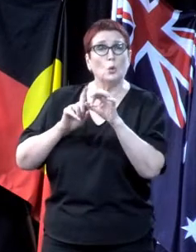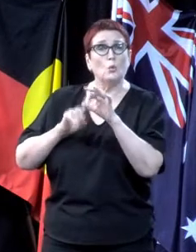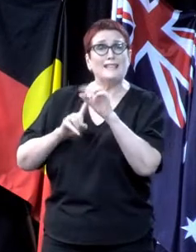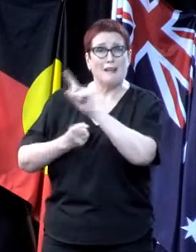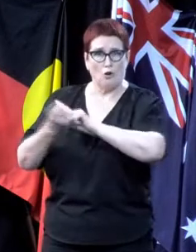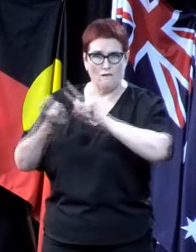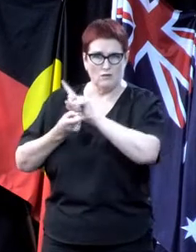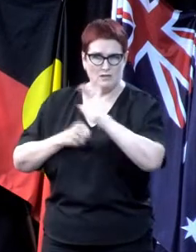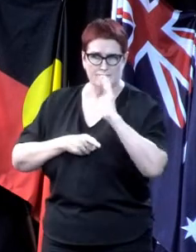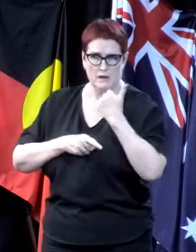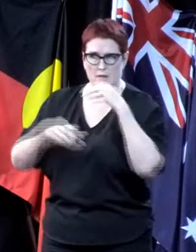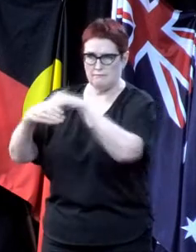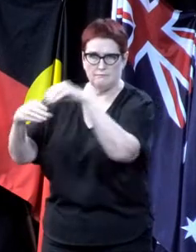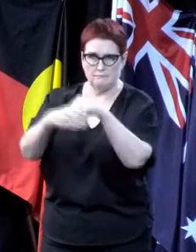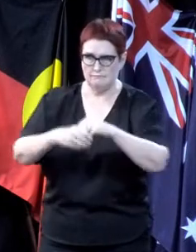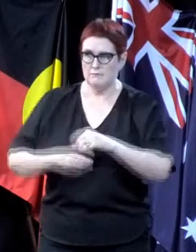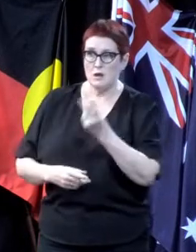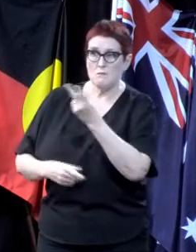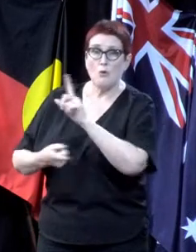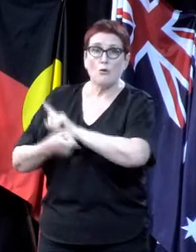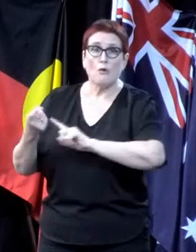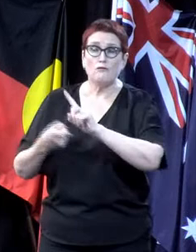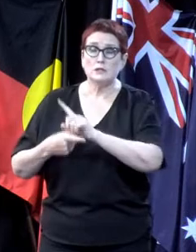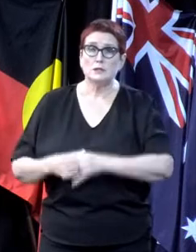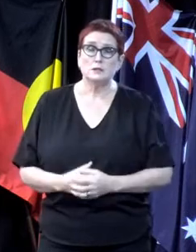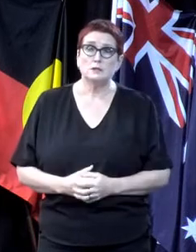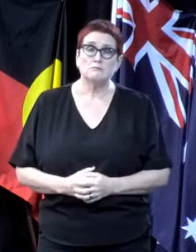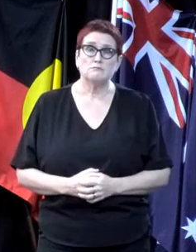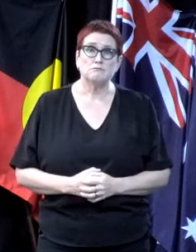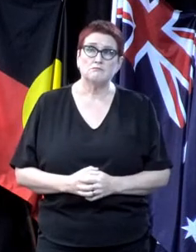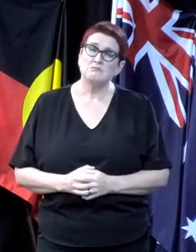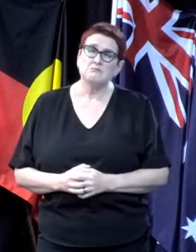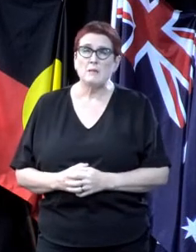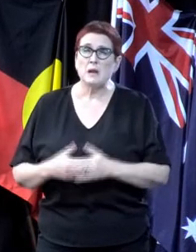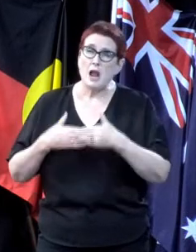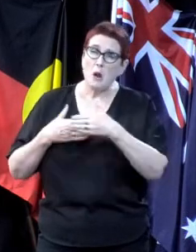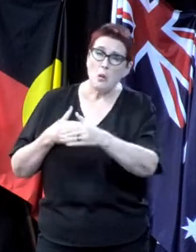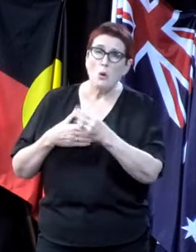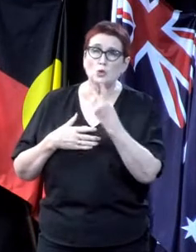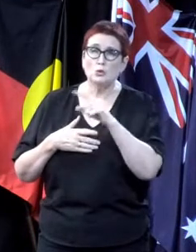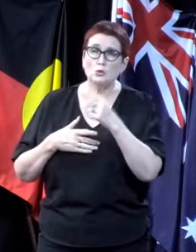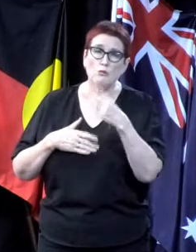And they have been two, three days, off the top of my head.